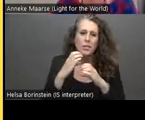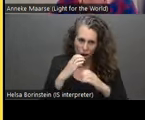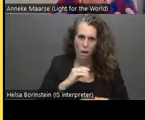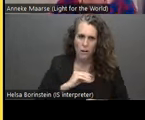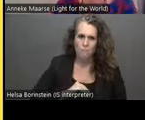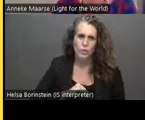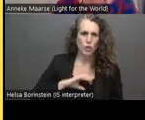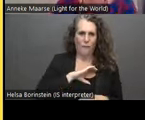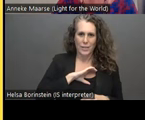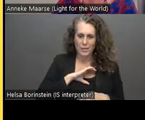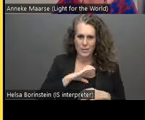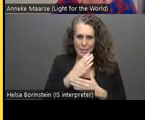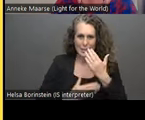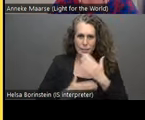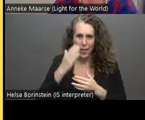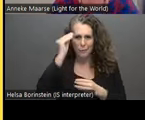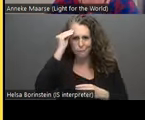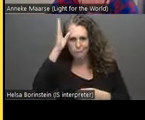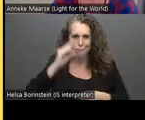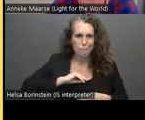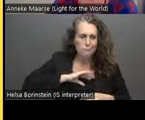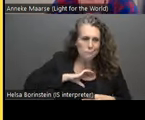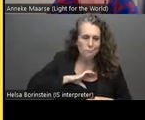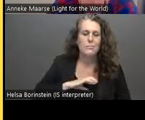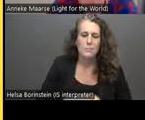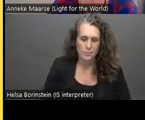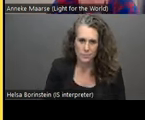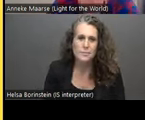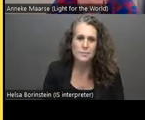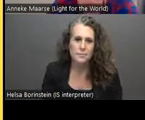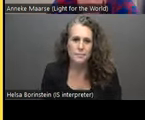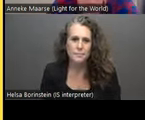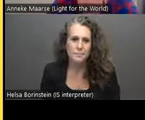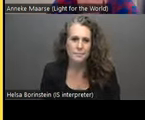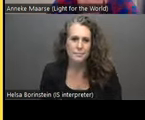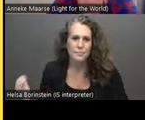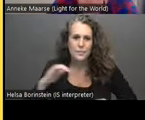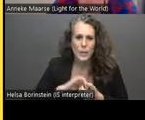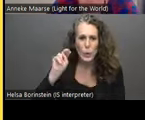15:29:08 Already in partnership with new people, which is the organization umbrella organizations